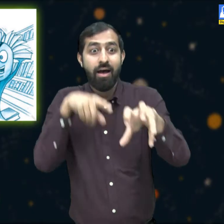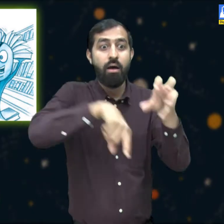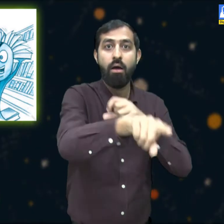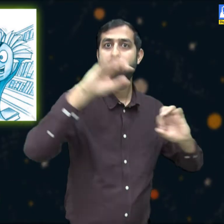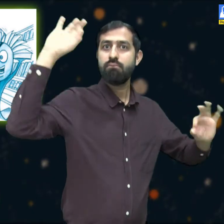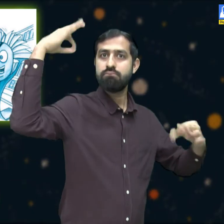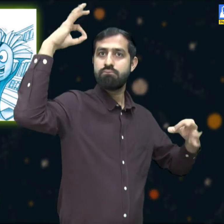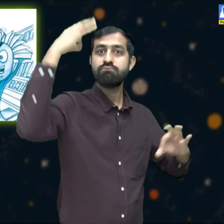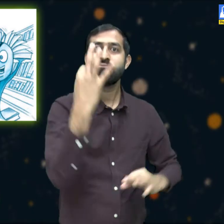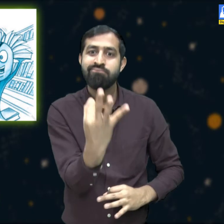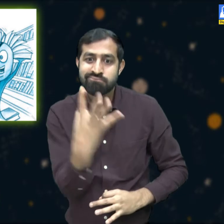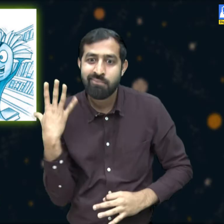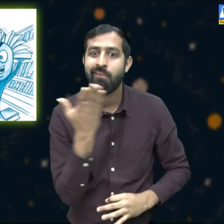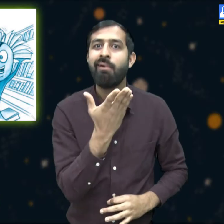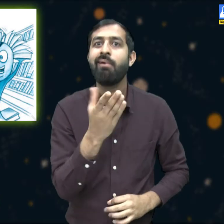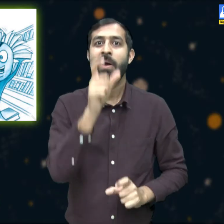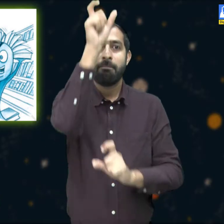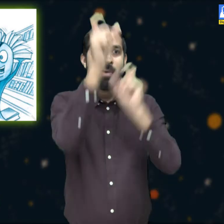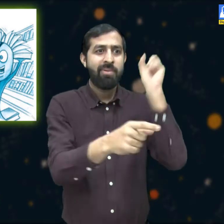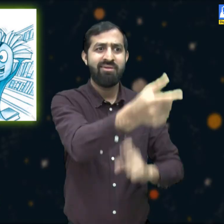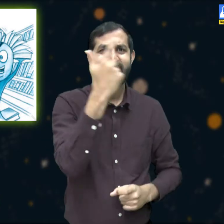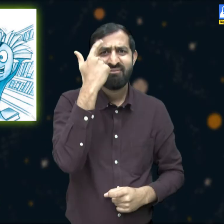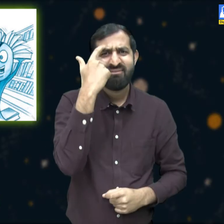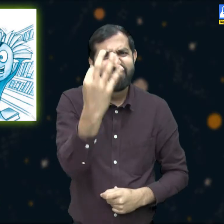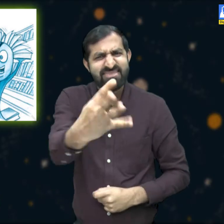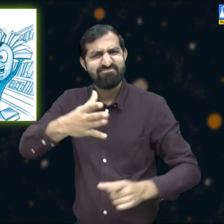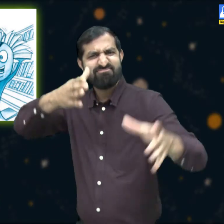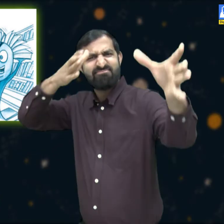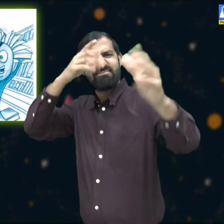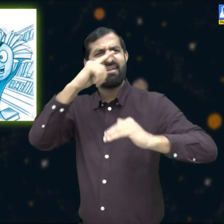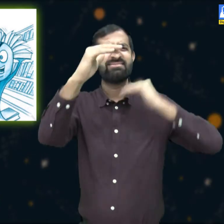They thought that earth people are very smart and they train their animals in music.